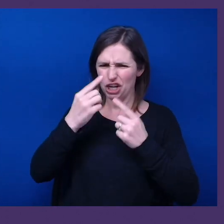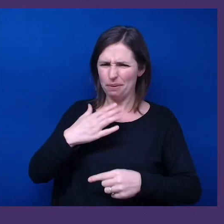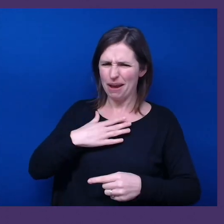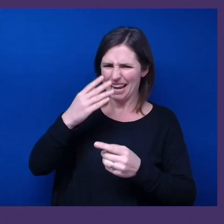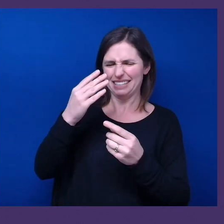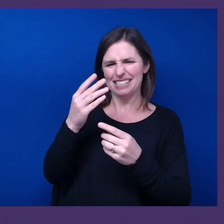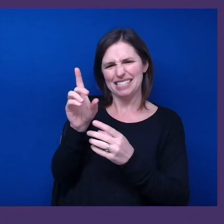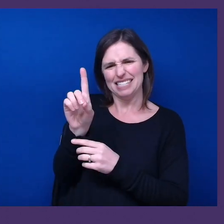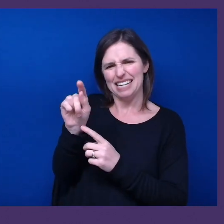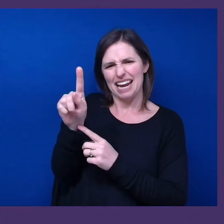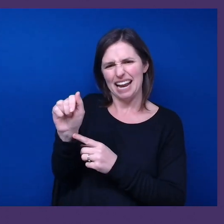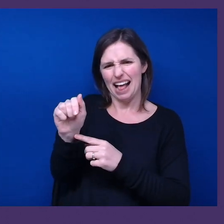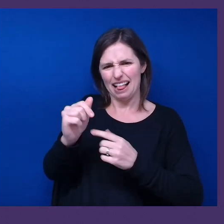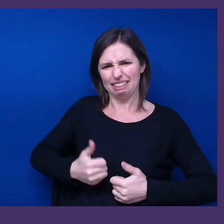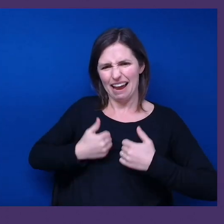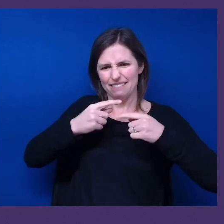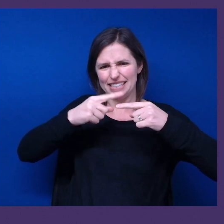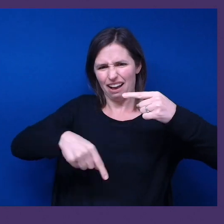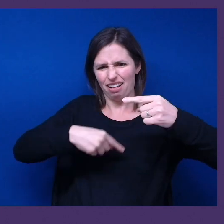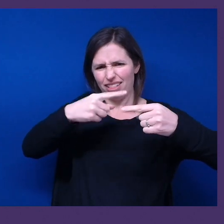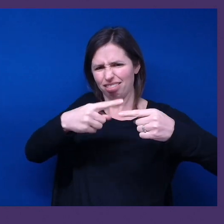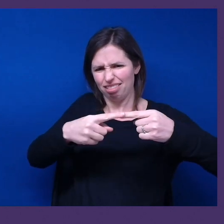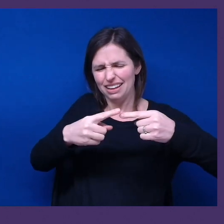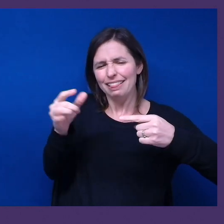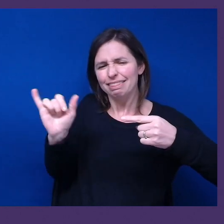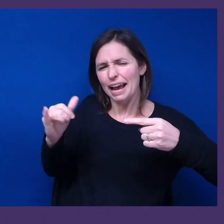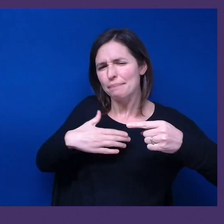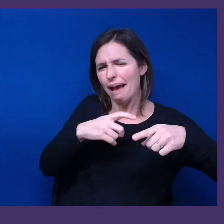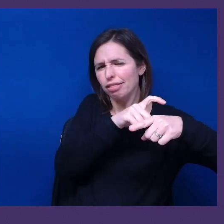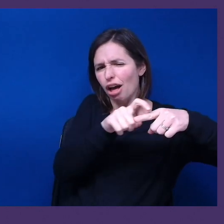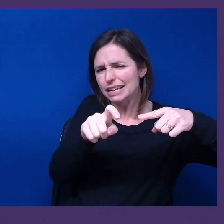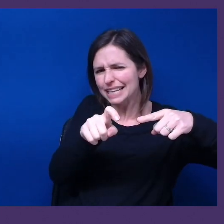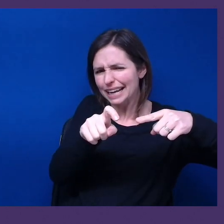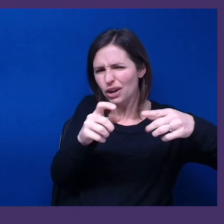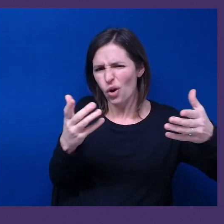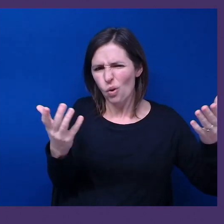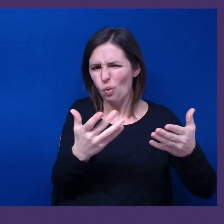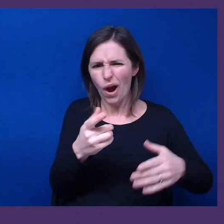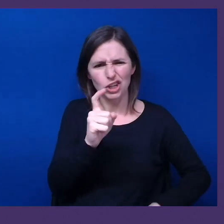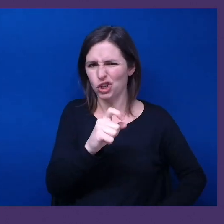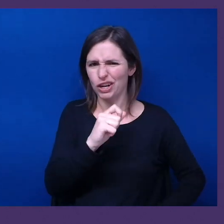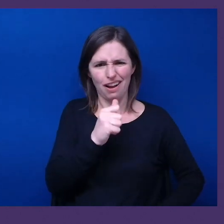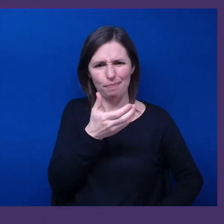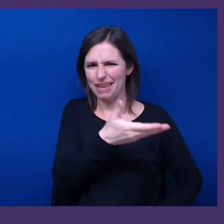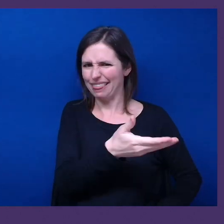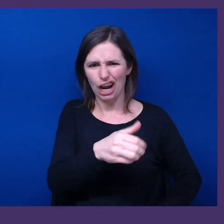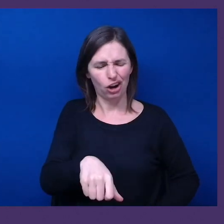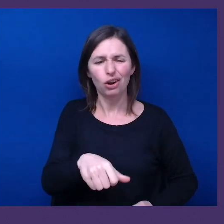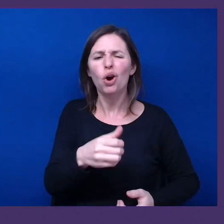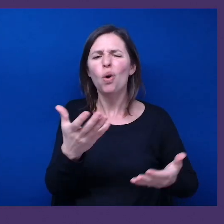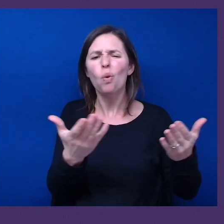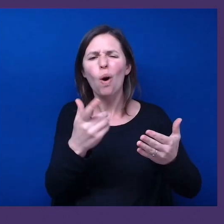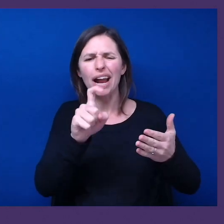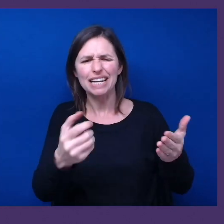What do we need to take out and what needs a refresh? So, we hope that this session inspired new ideas.